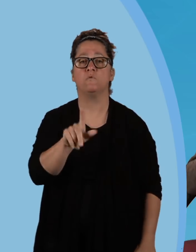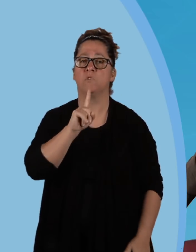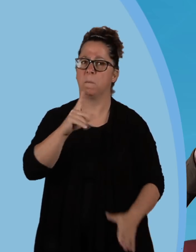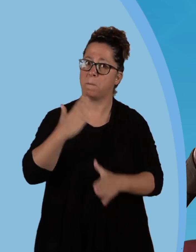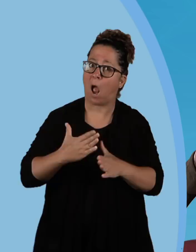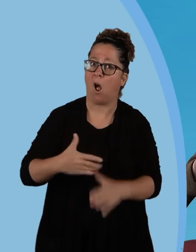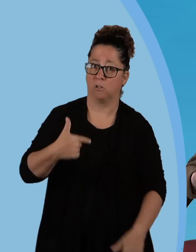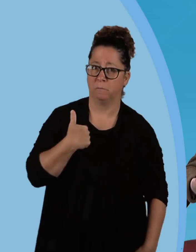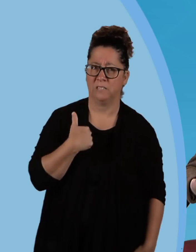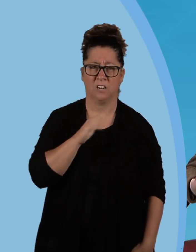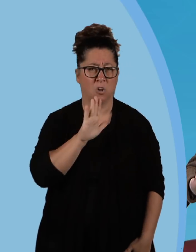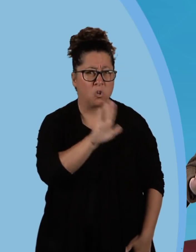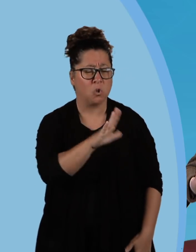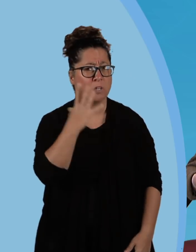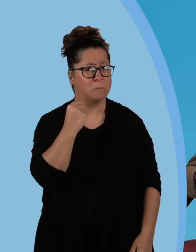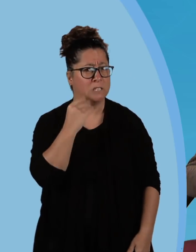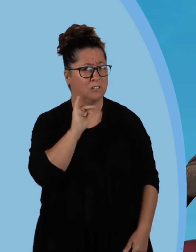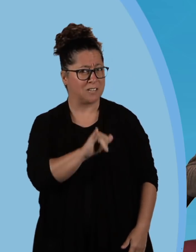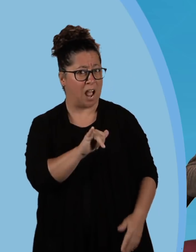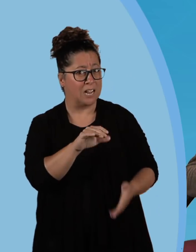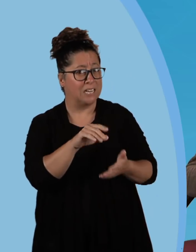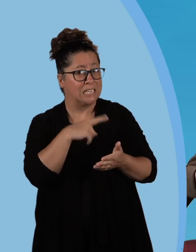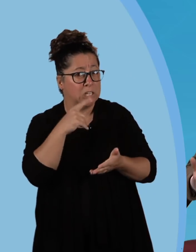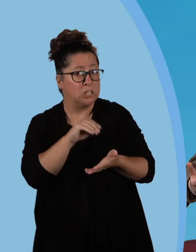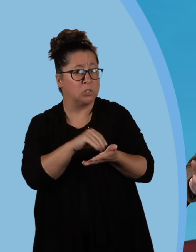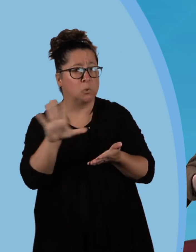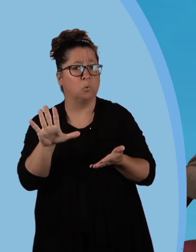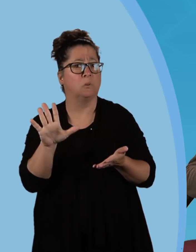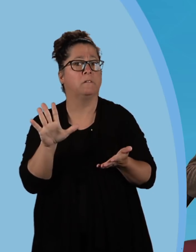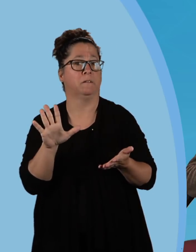If a school has a policy for students, it applies to all students.